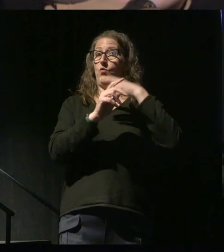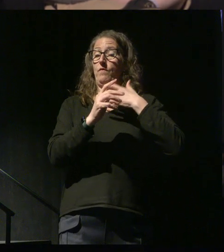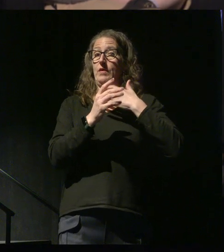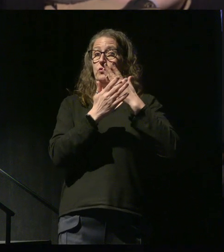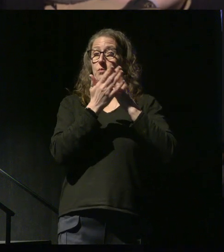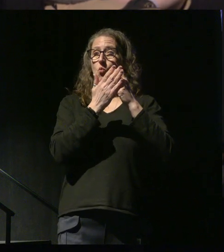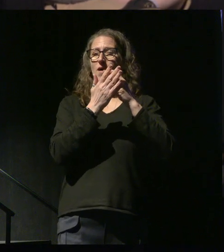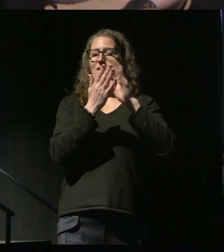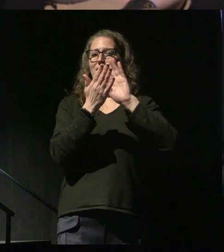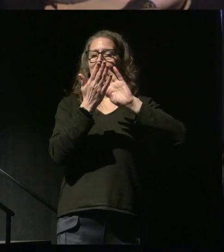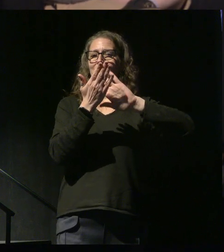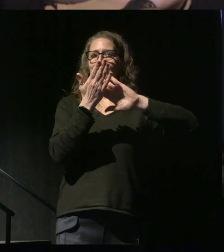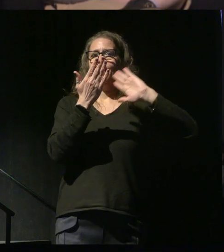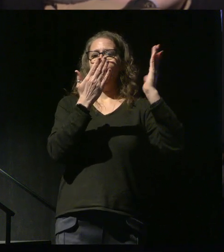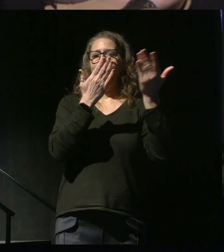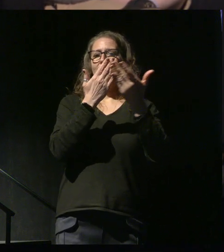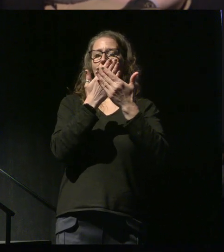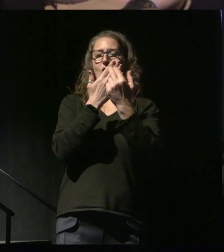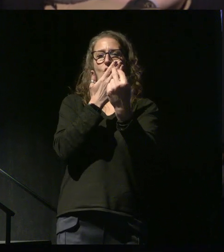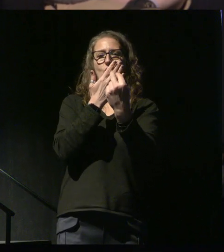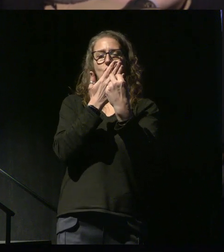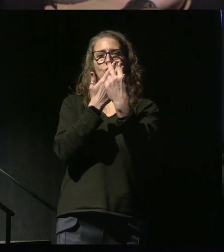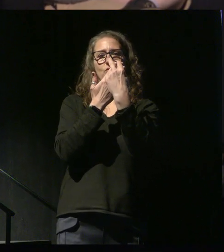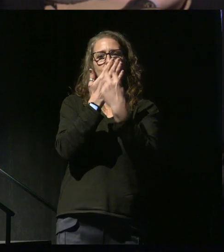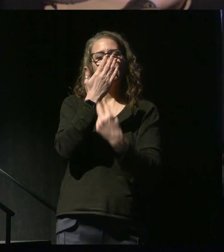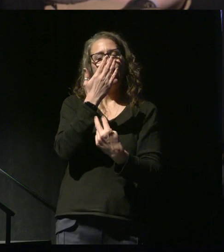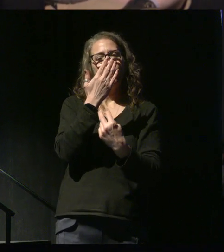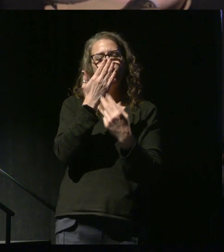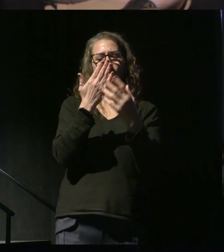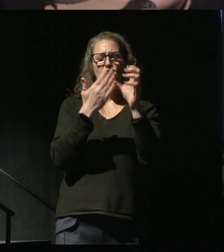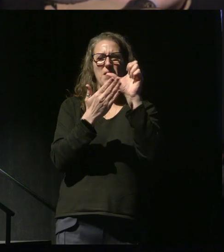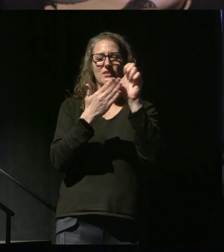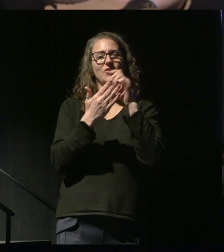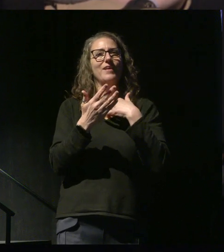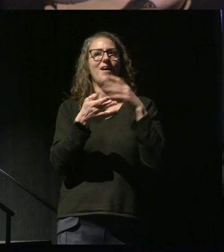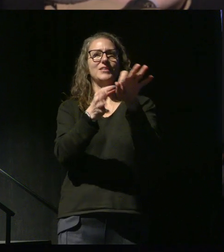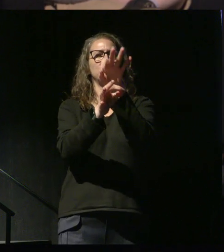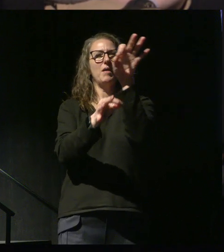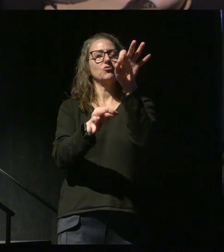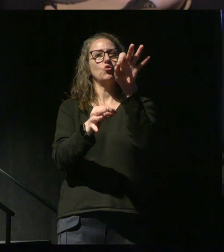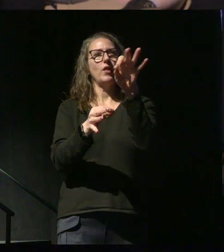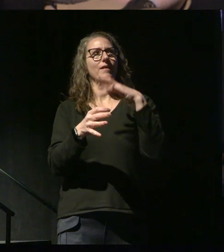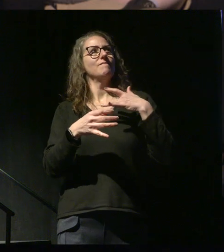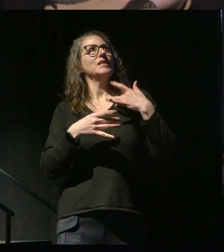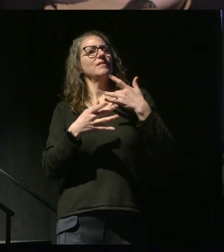A kind of spectral, ghostly presence. Not in a cold way, but in a warm way.